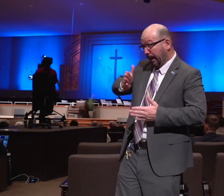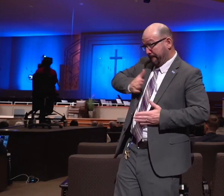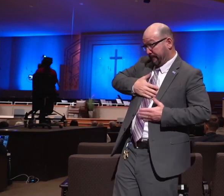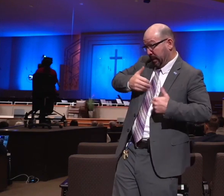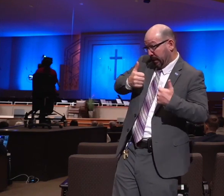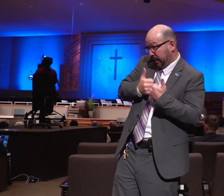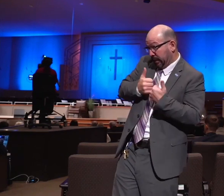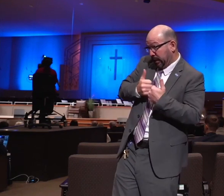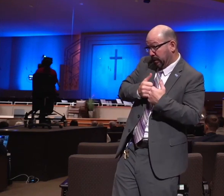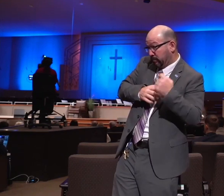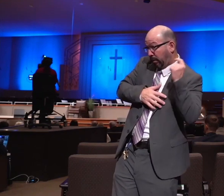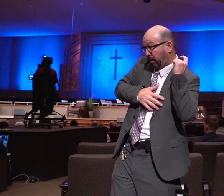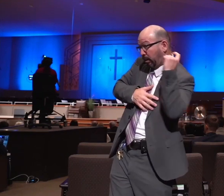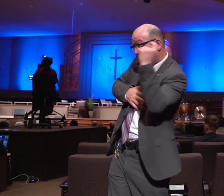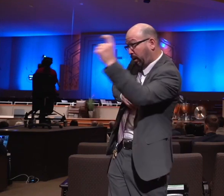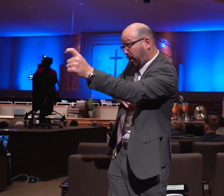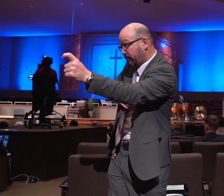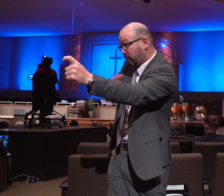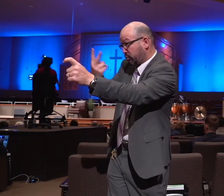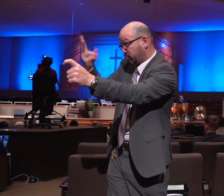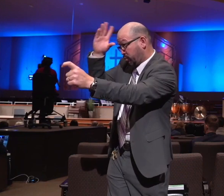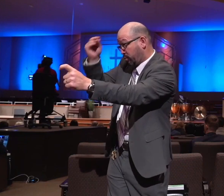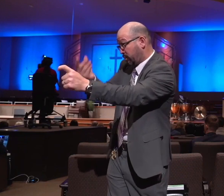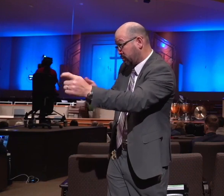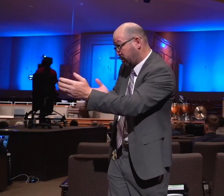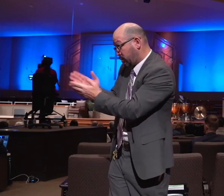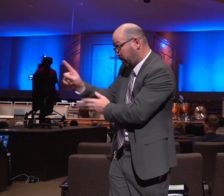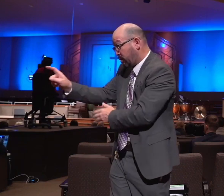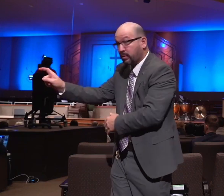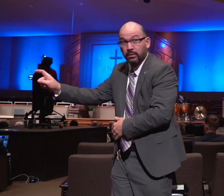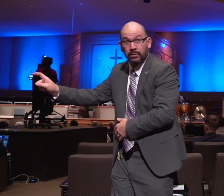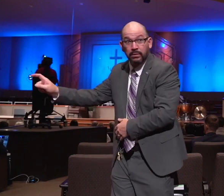if I give my Game Boy to Dwight and Dwayne